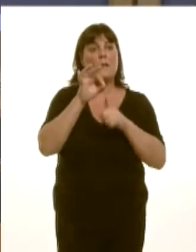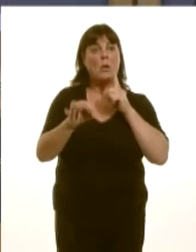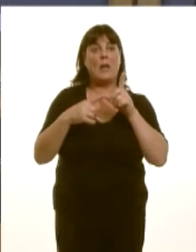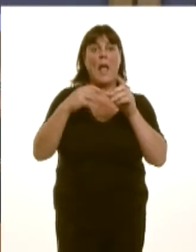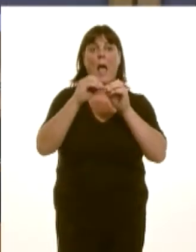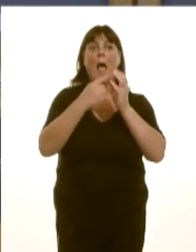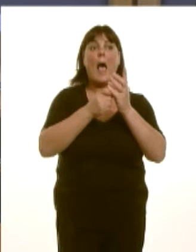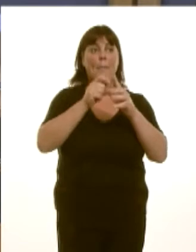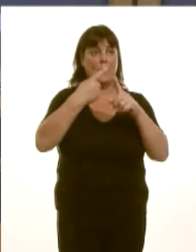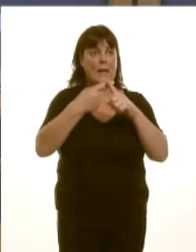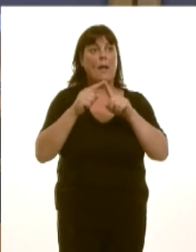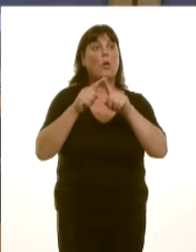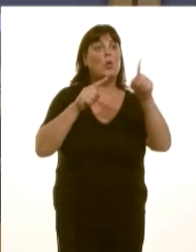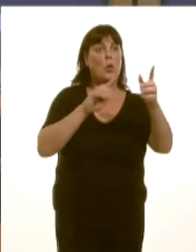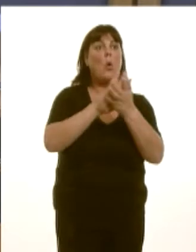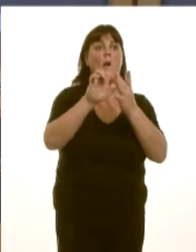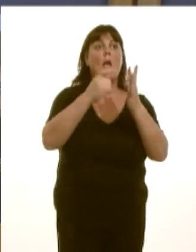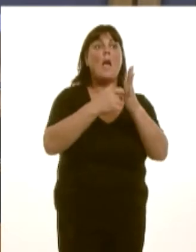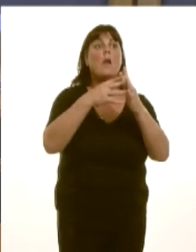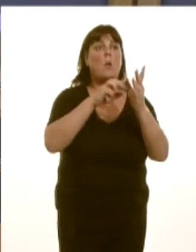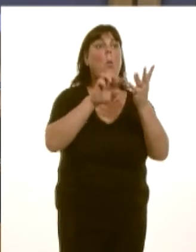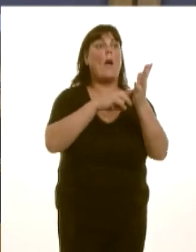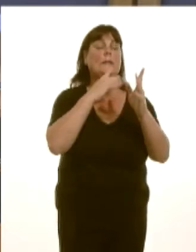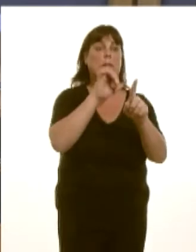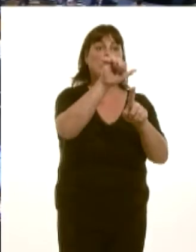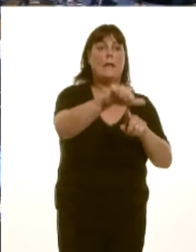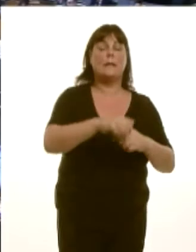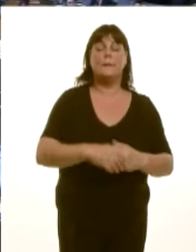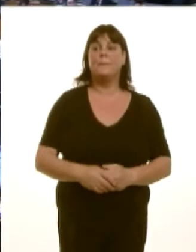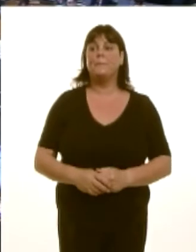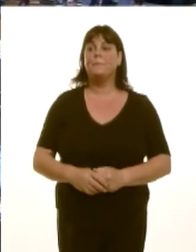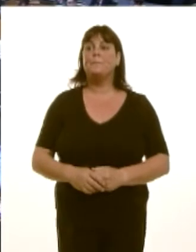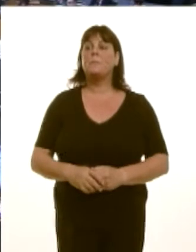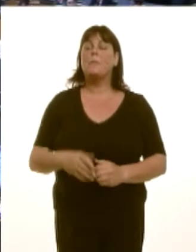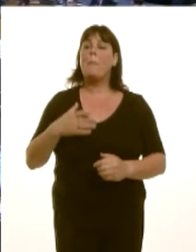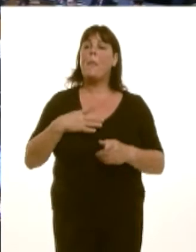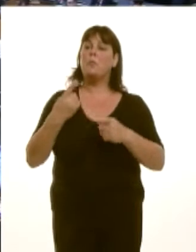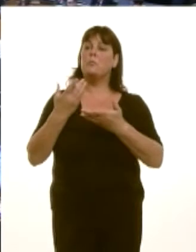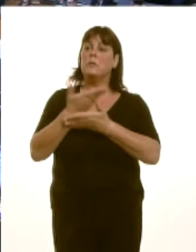Eluned Parrott: Returning to the Aberdare to Cardiff line, First Minister, a number